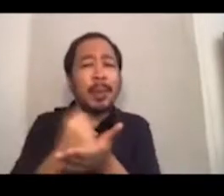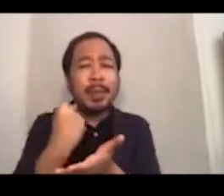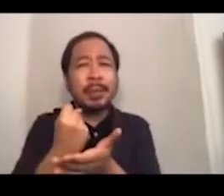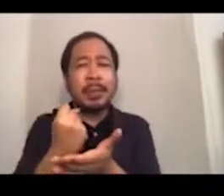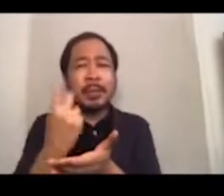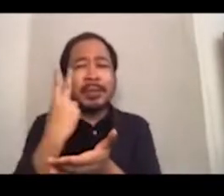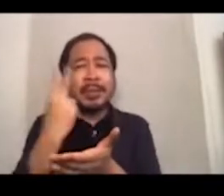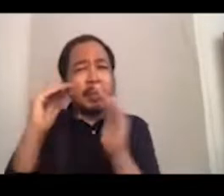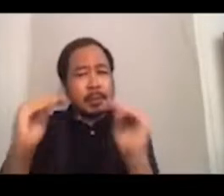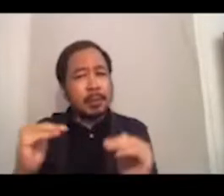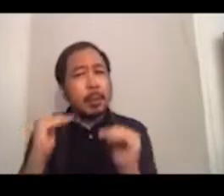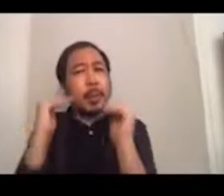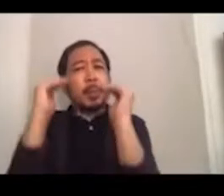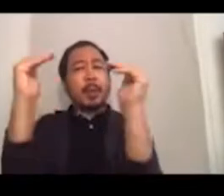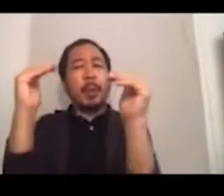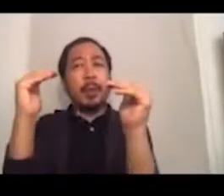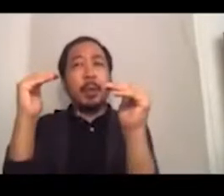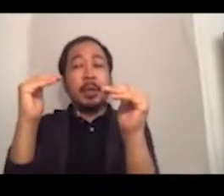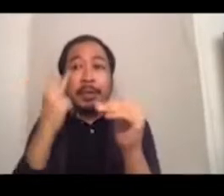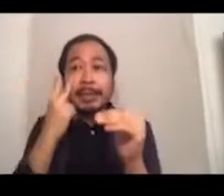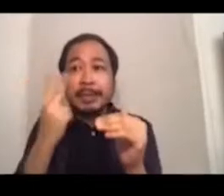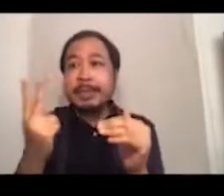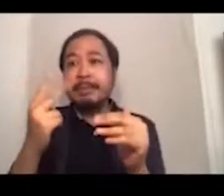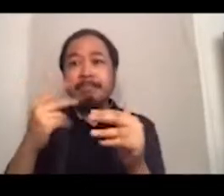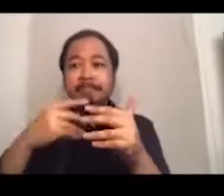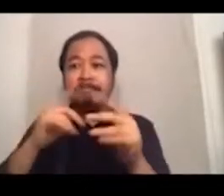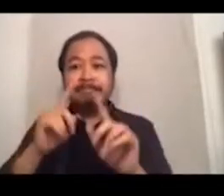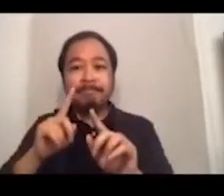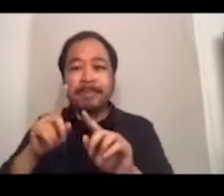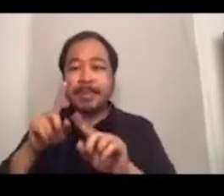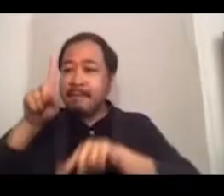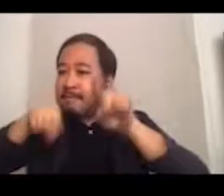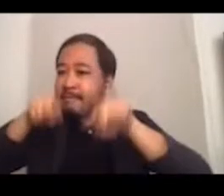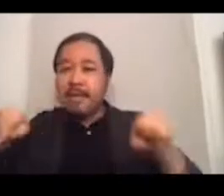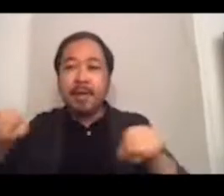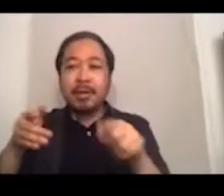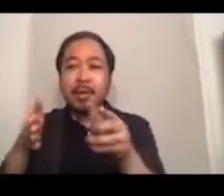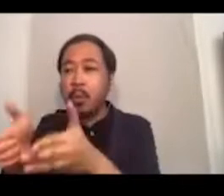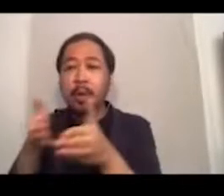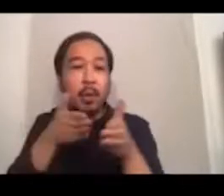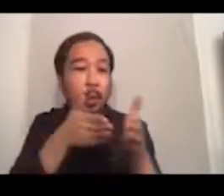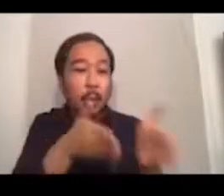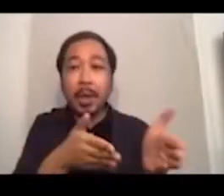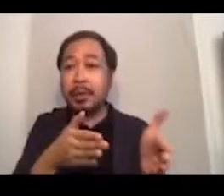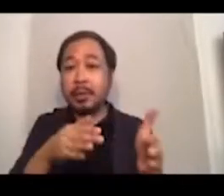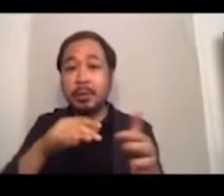of creating more inclusive and resilient systems